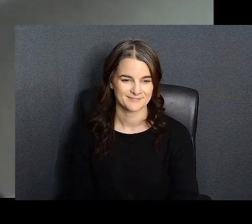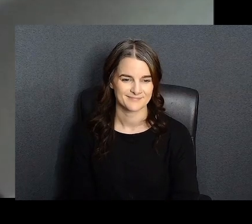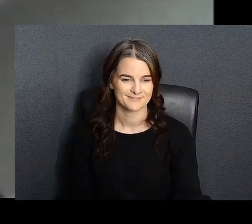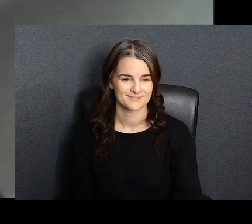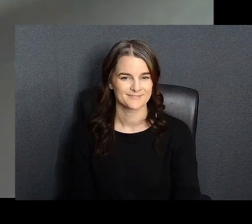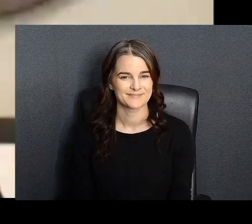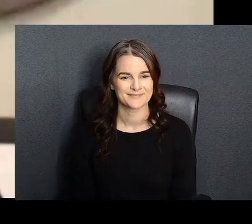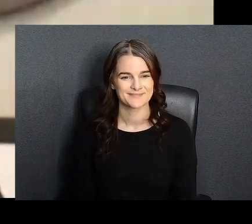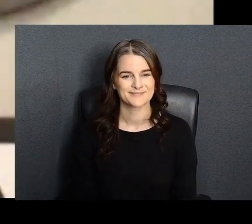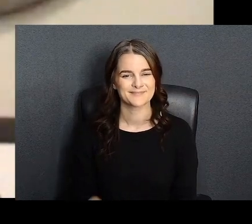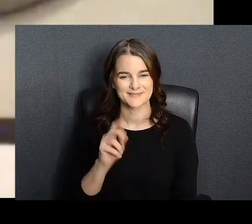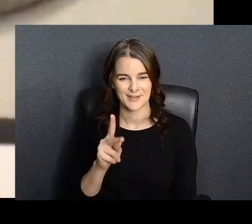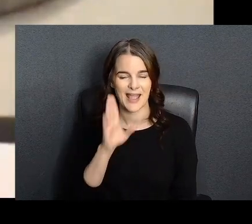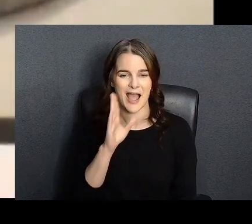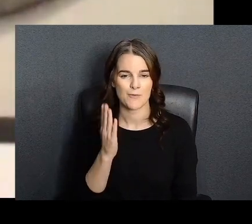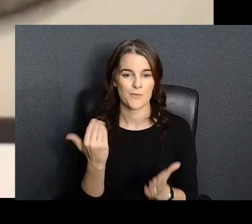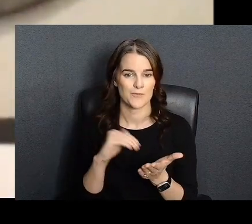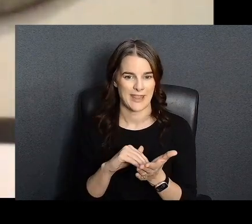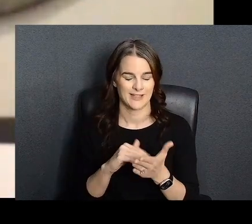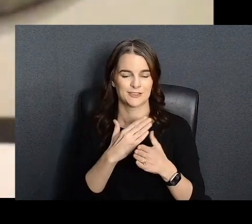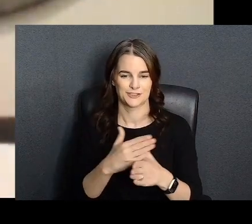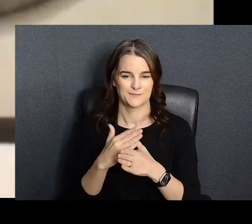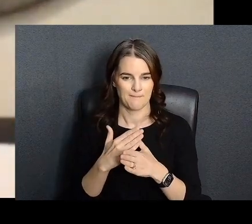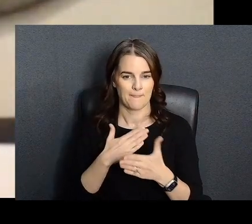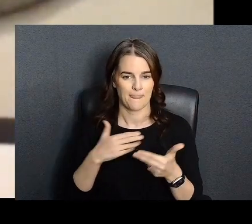OK. So I'm going to reshare my slides